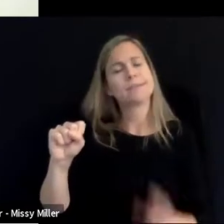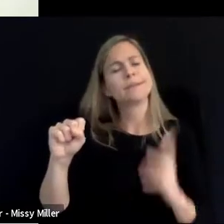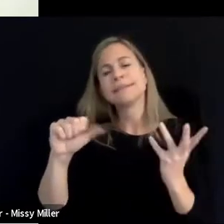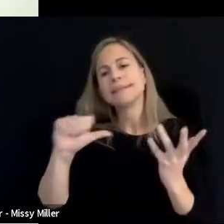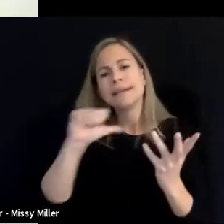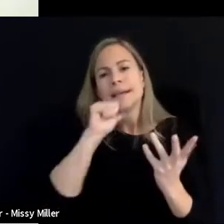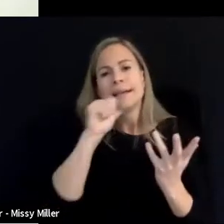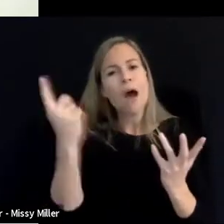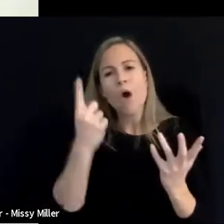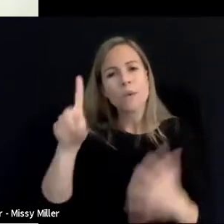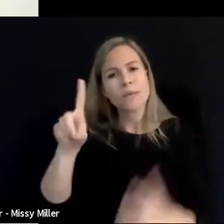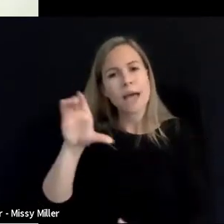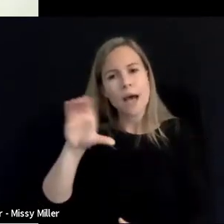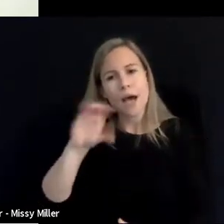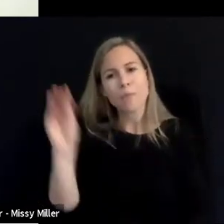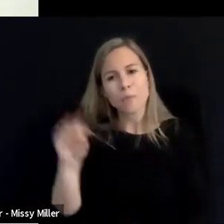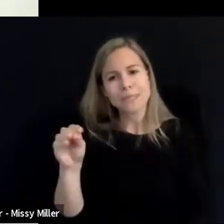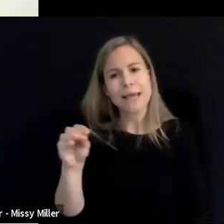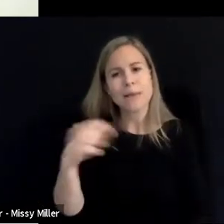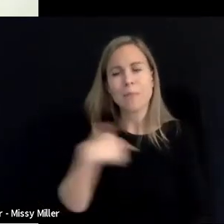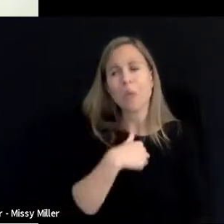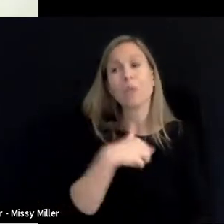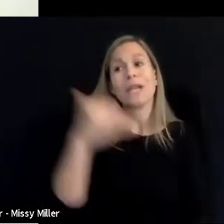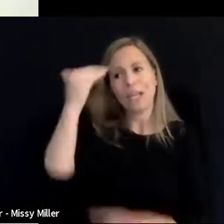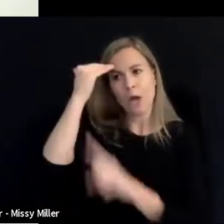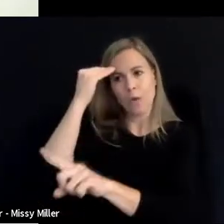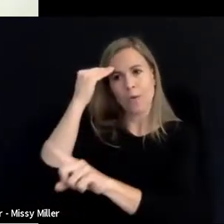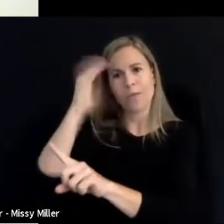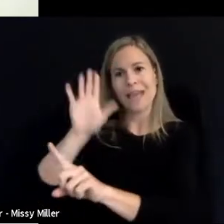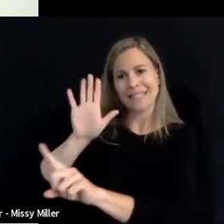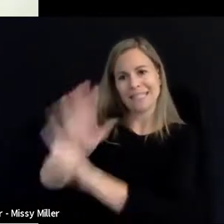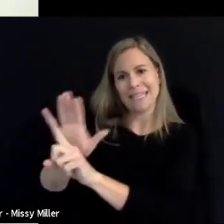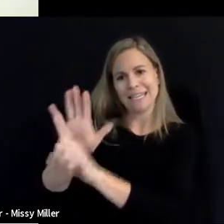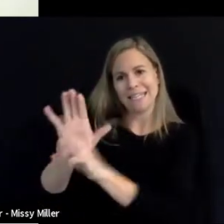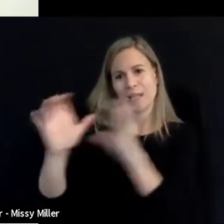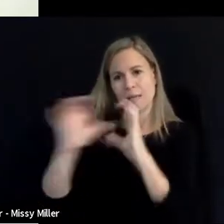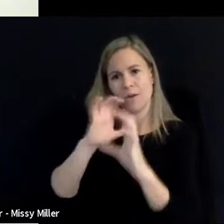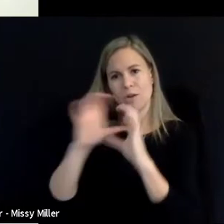but they're pretty good indications that you have to kind of recognize.